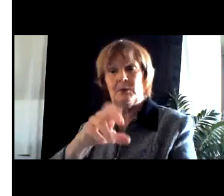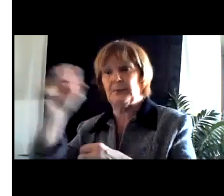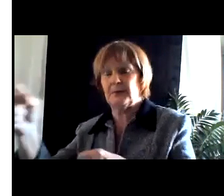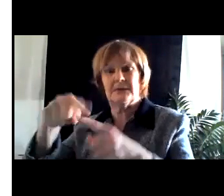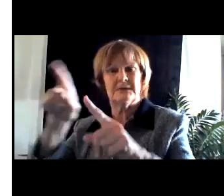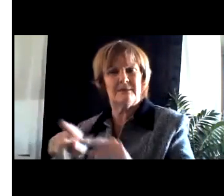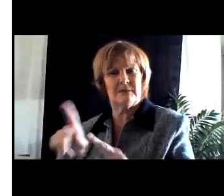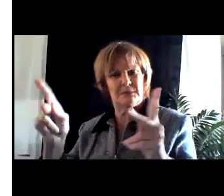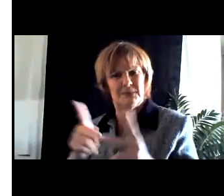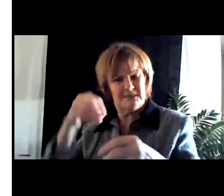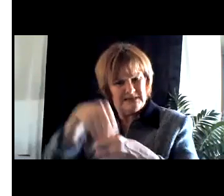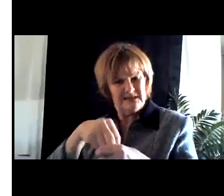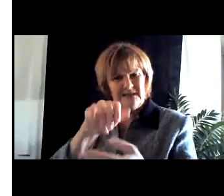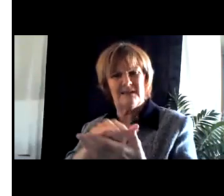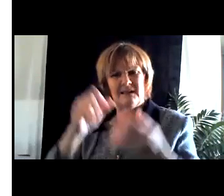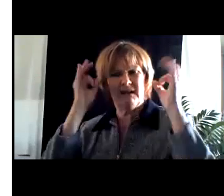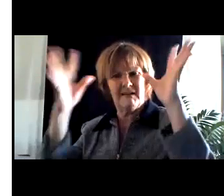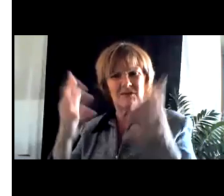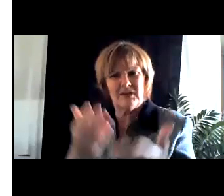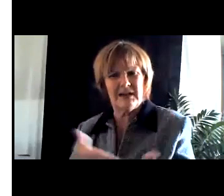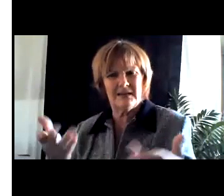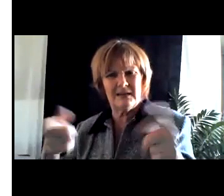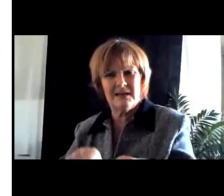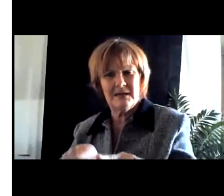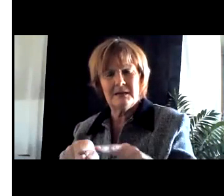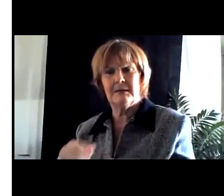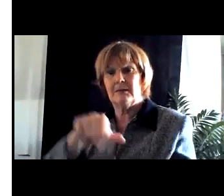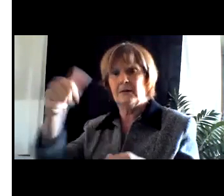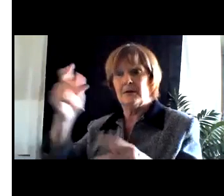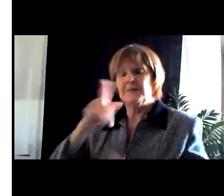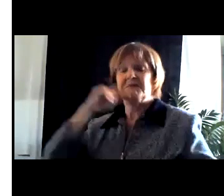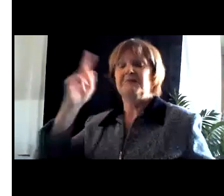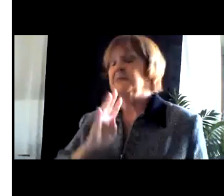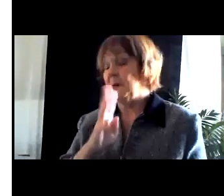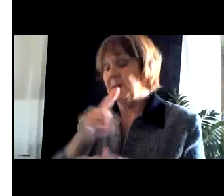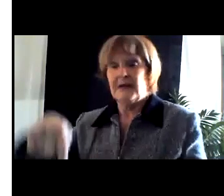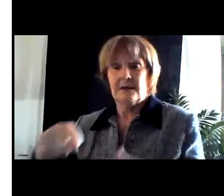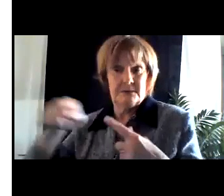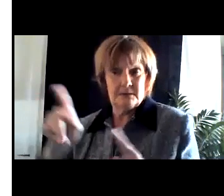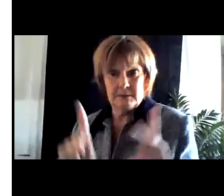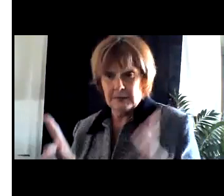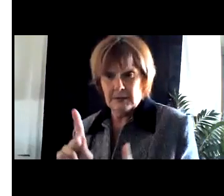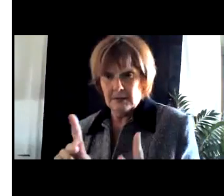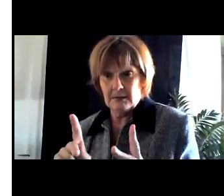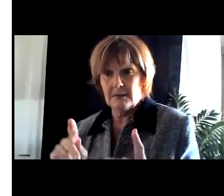or witnessing individuals be condescended to, or talked down to when trying to gain access to government supports and services